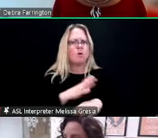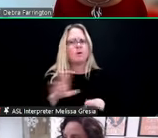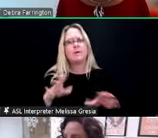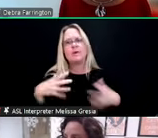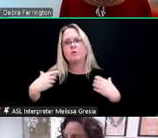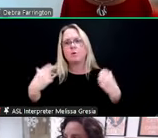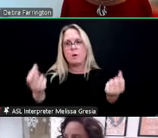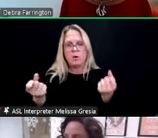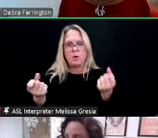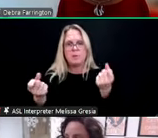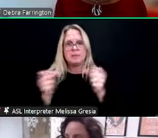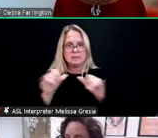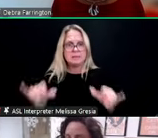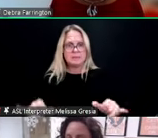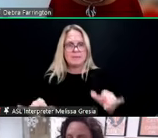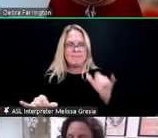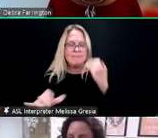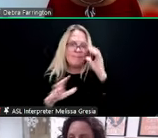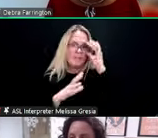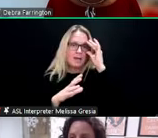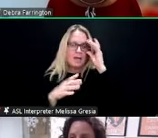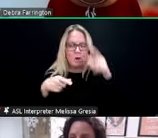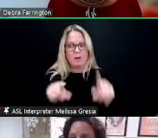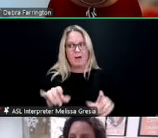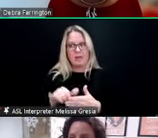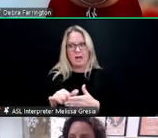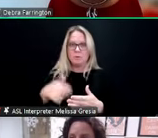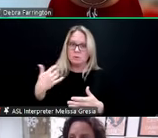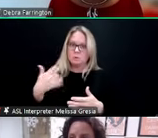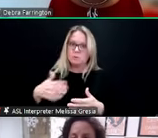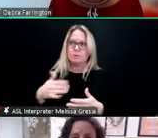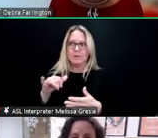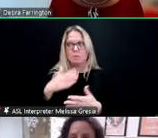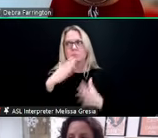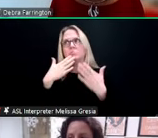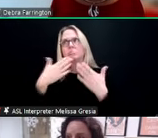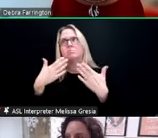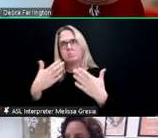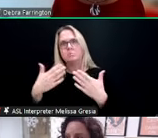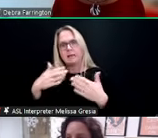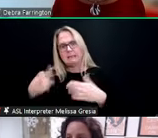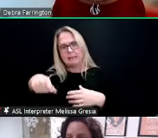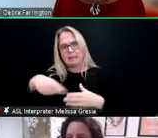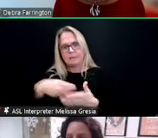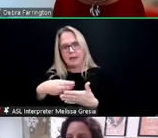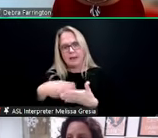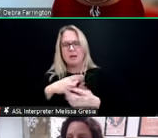um system. And while that was very much welcome and needed, there's still greater needs in the